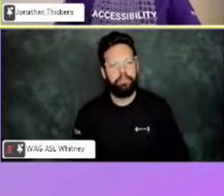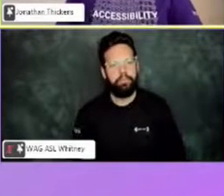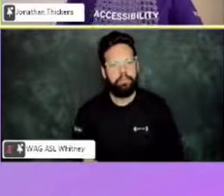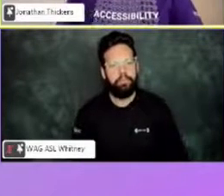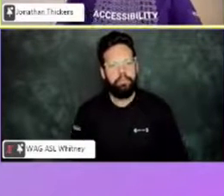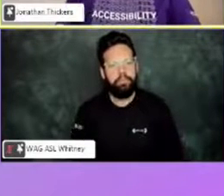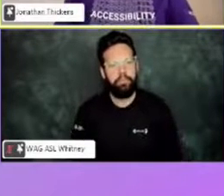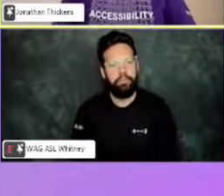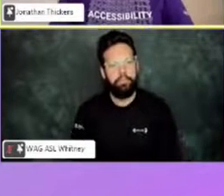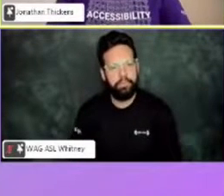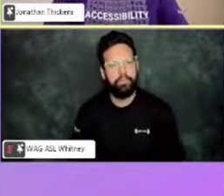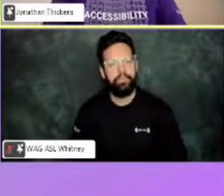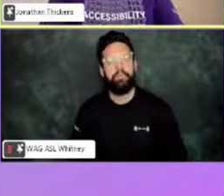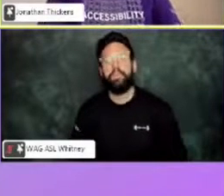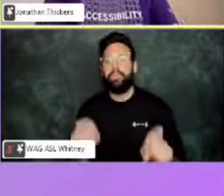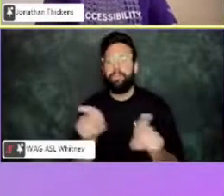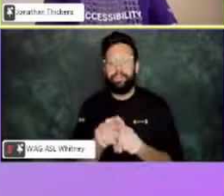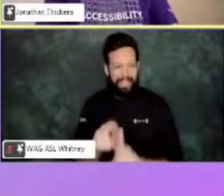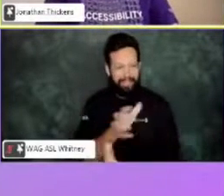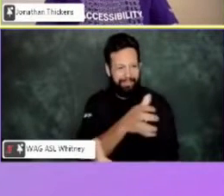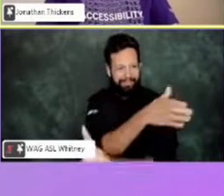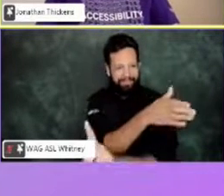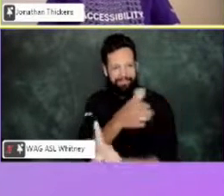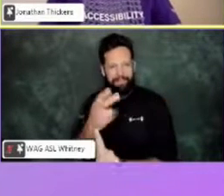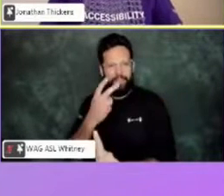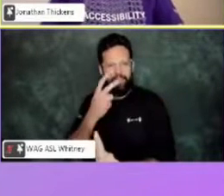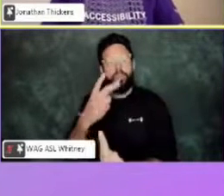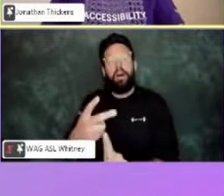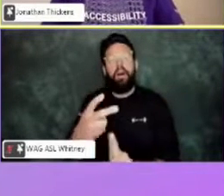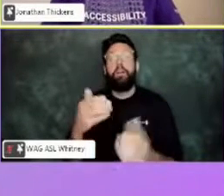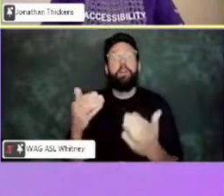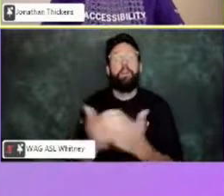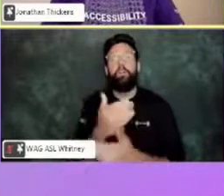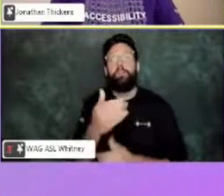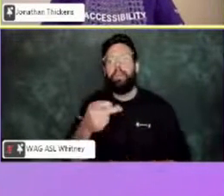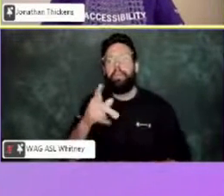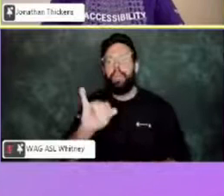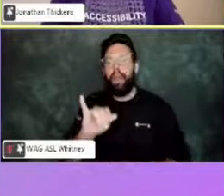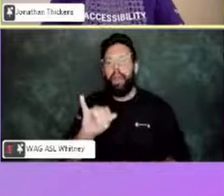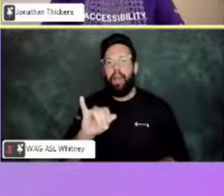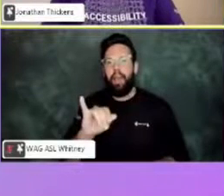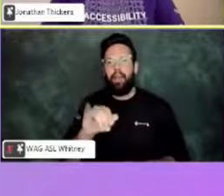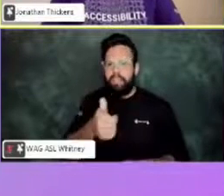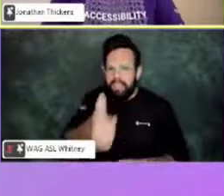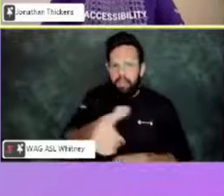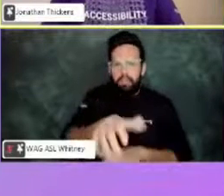So as you just saw, the new Watcher API means you can forget implementation and maintenance headaches altogether.